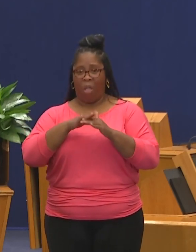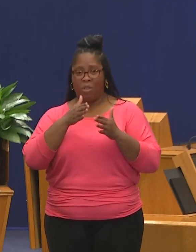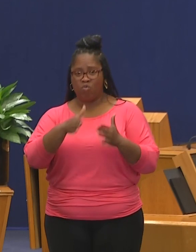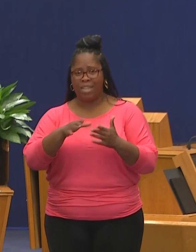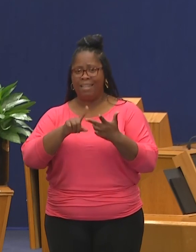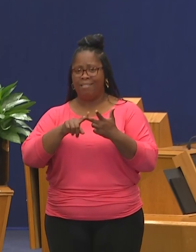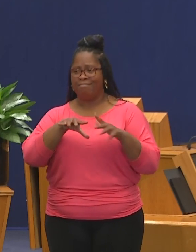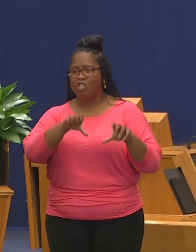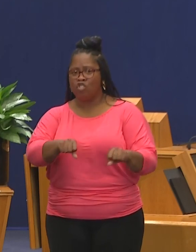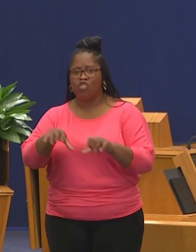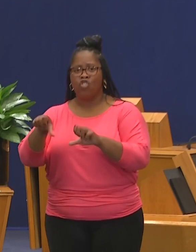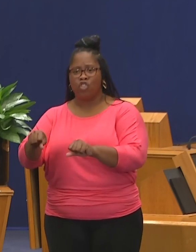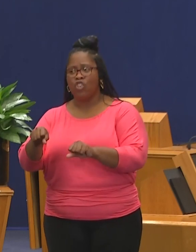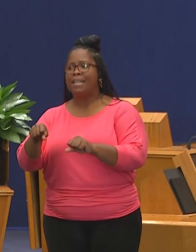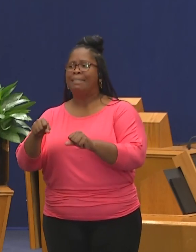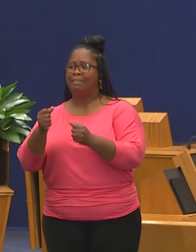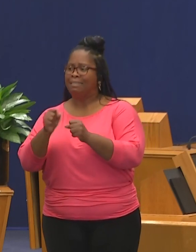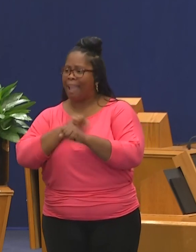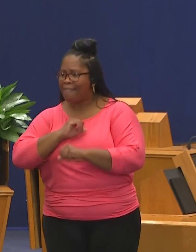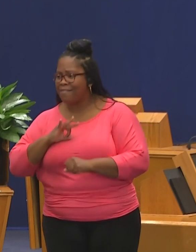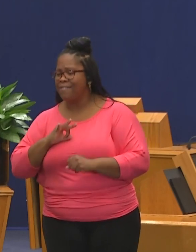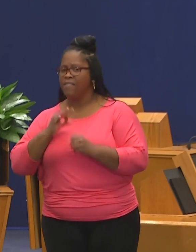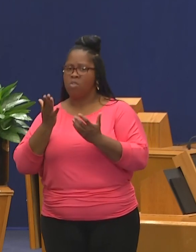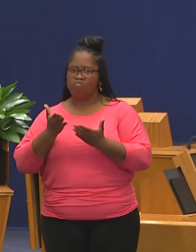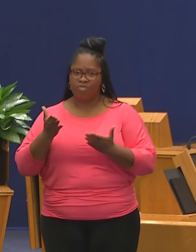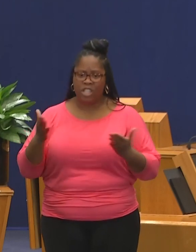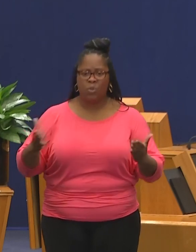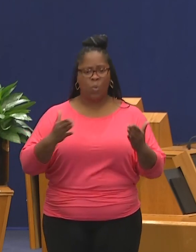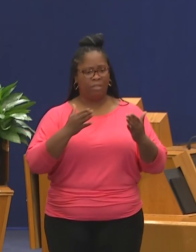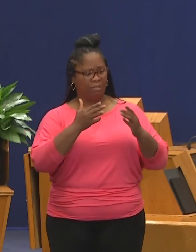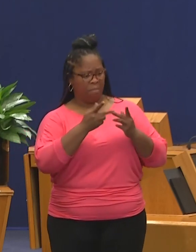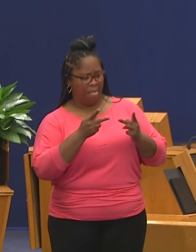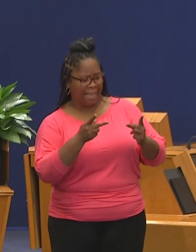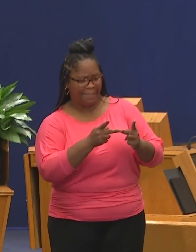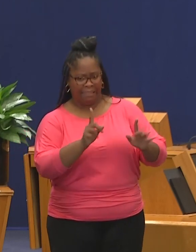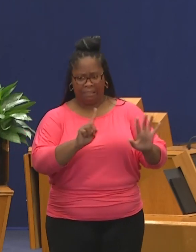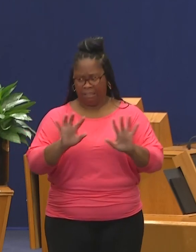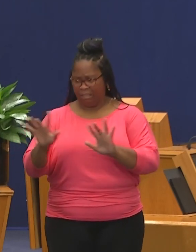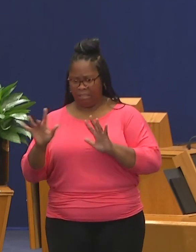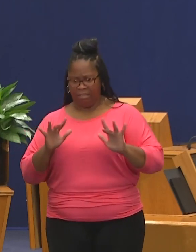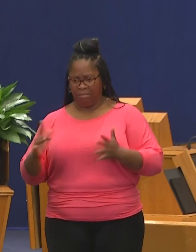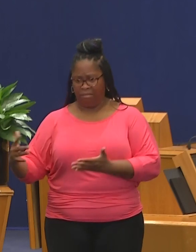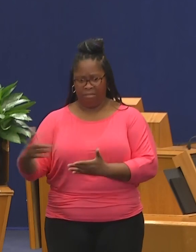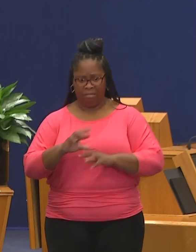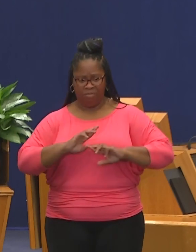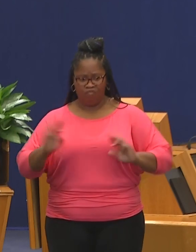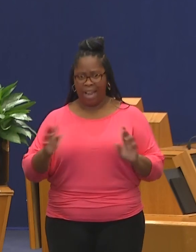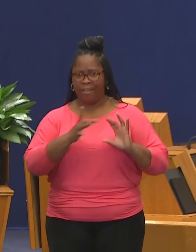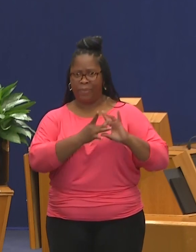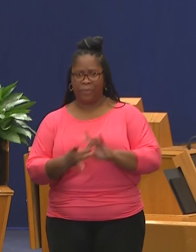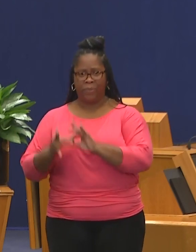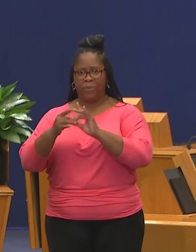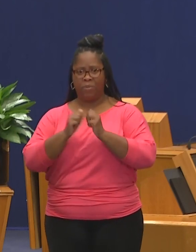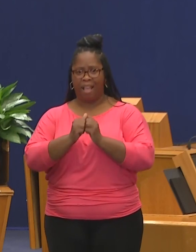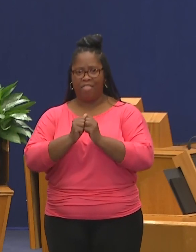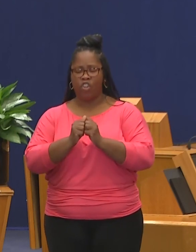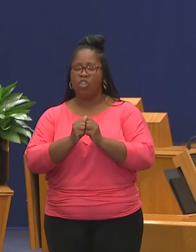AND WE'RE ALSO SECURING RESOURCES, STAFFING, AND SUPPLIES THAT ARE NEEDED TO SUPPORT ALL OF THOSE FUNCTIONS AND THE EXPANSION OF OUR